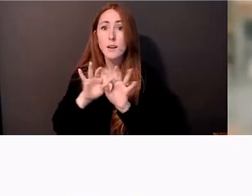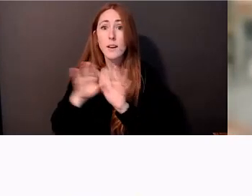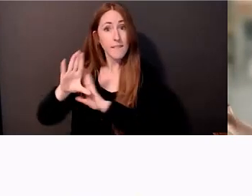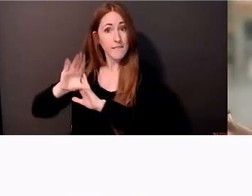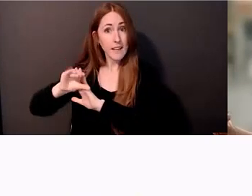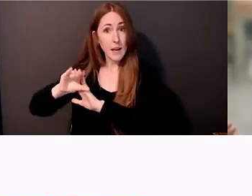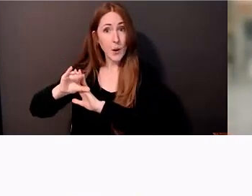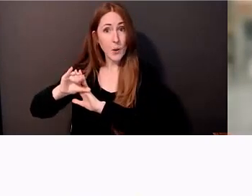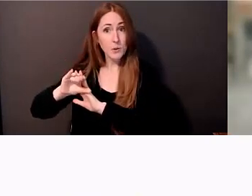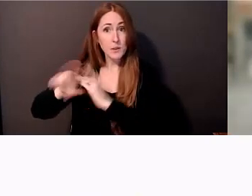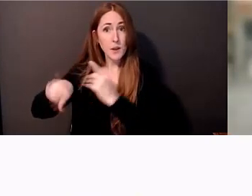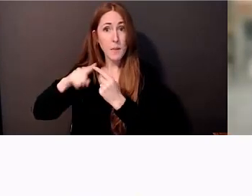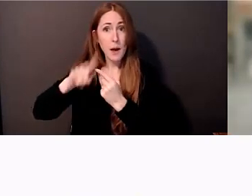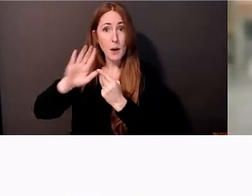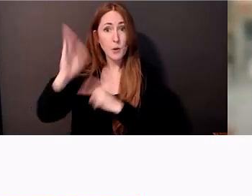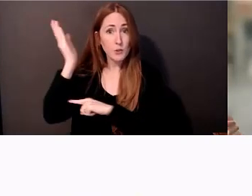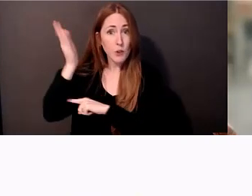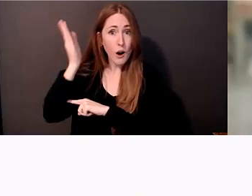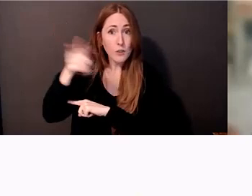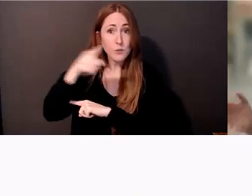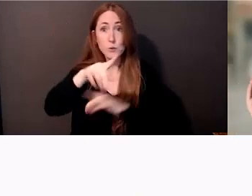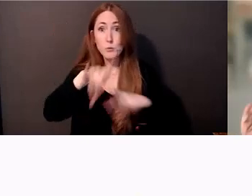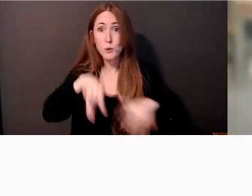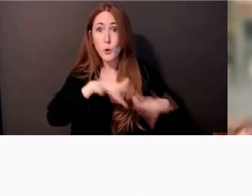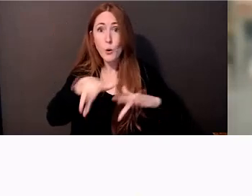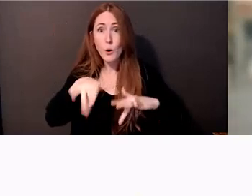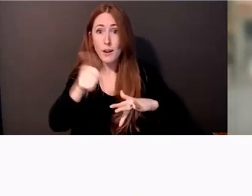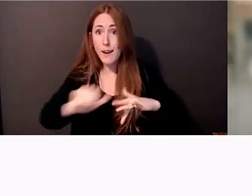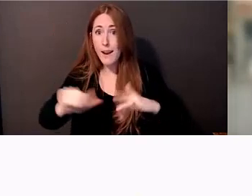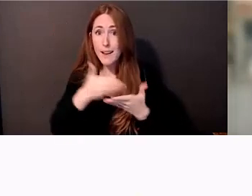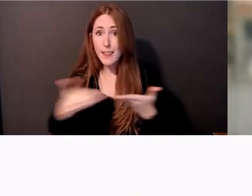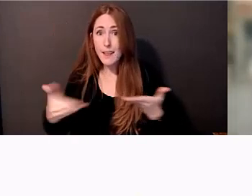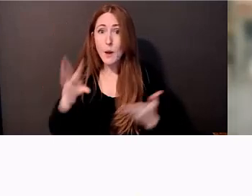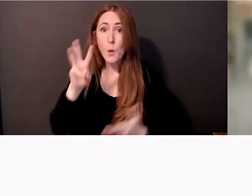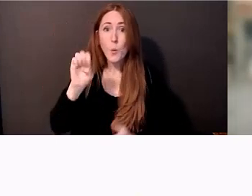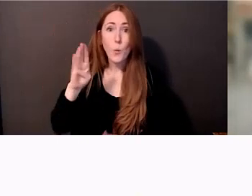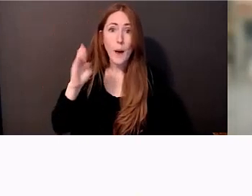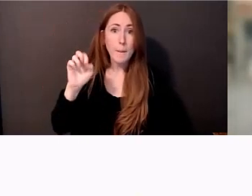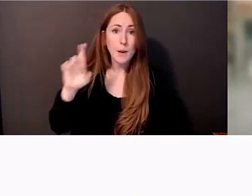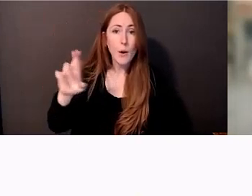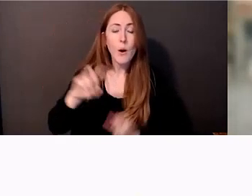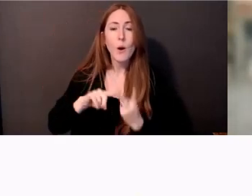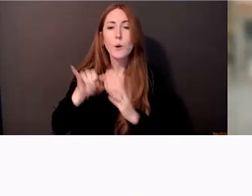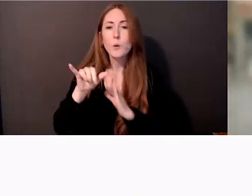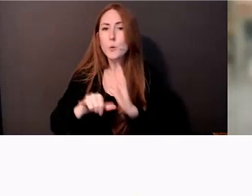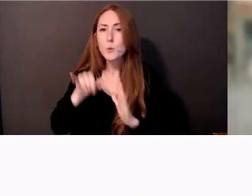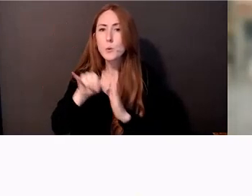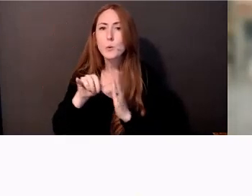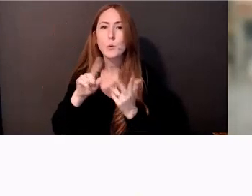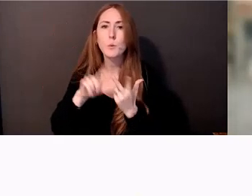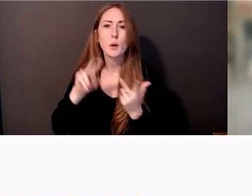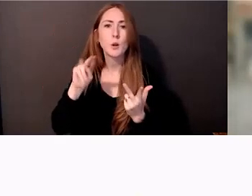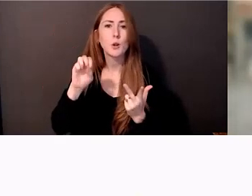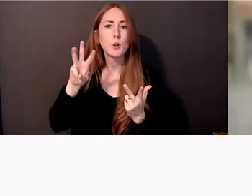Do you tape anything that you do? Webinars, YouTube, newsletters. So our particular newsletter happens